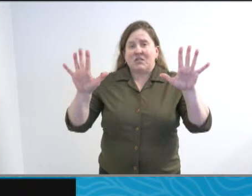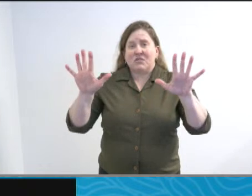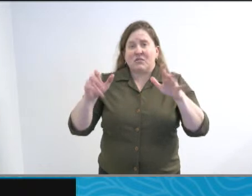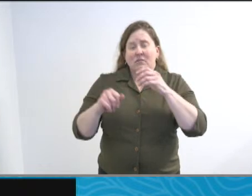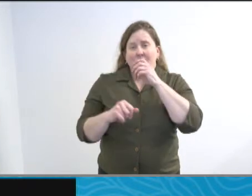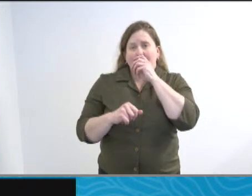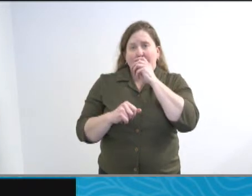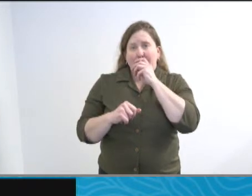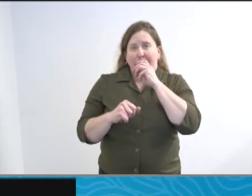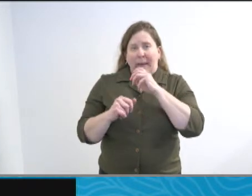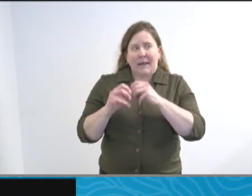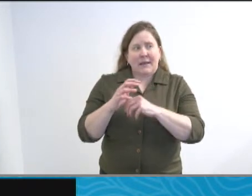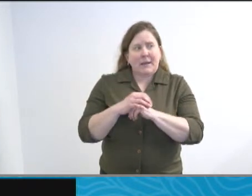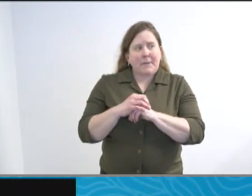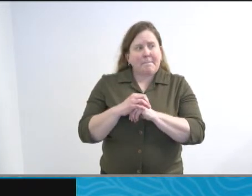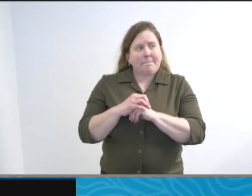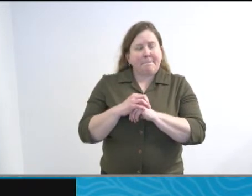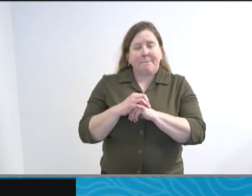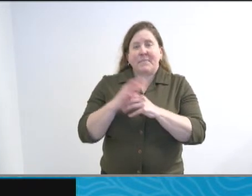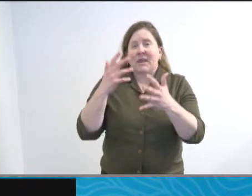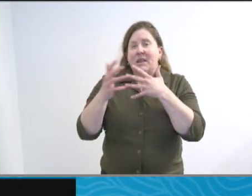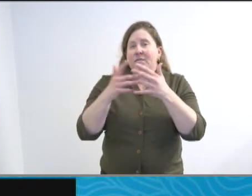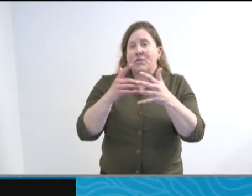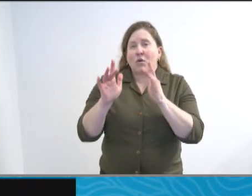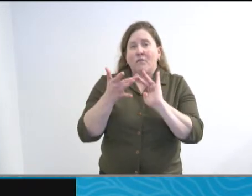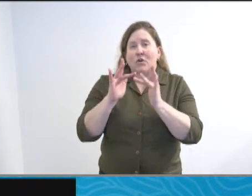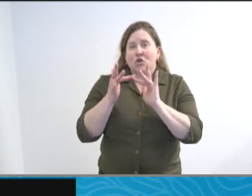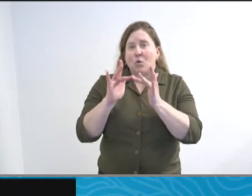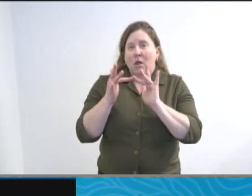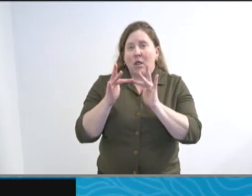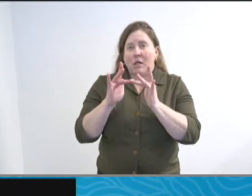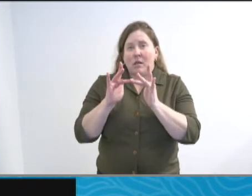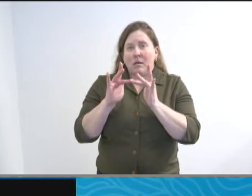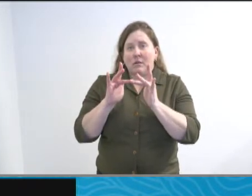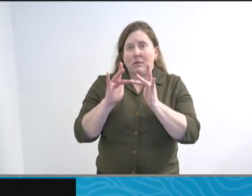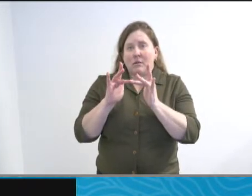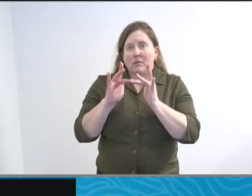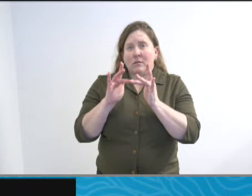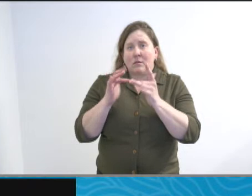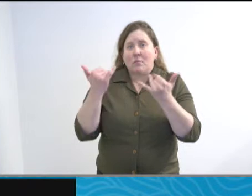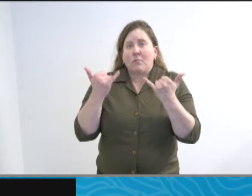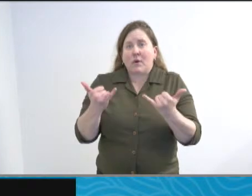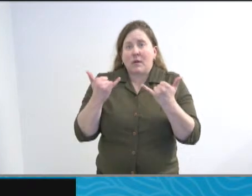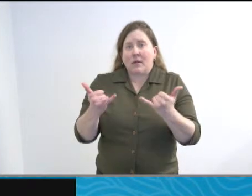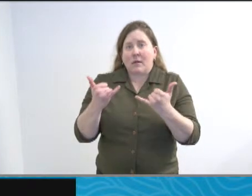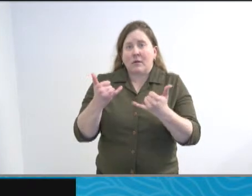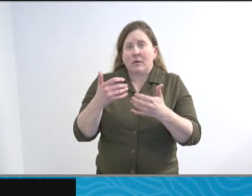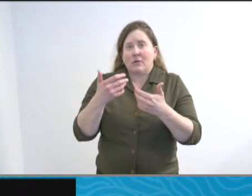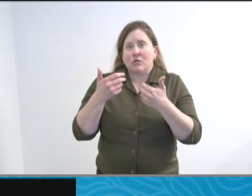In our space, even though it's virtual, as we're listening through we're present, trying to minimize distractions.